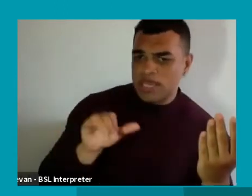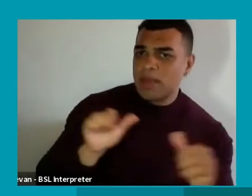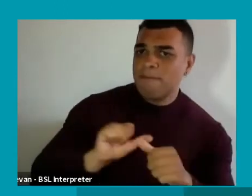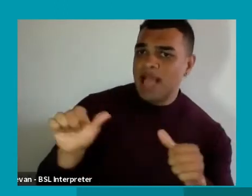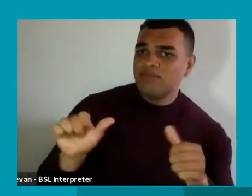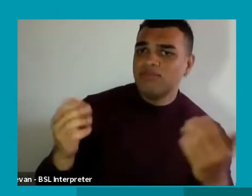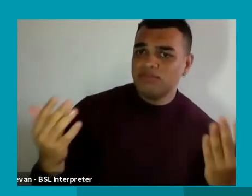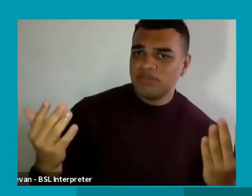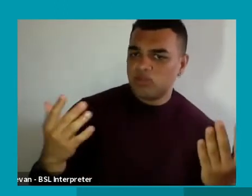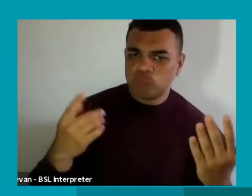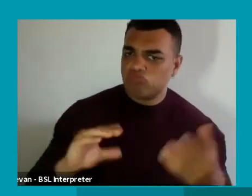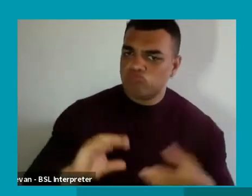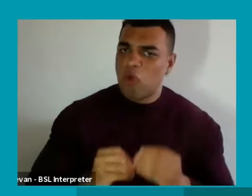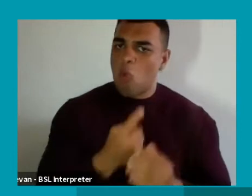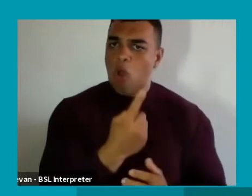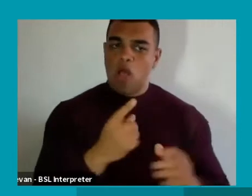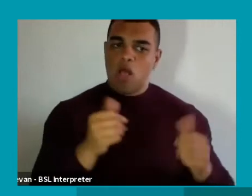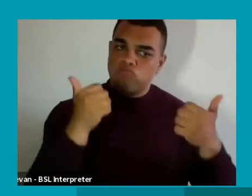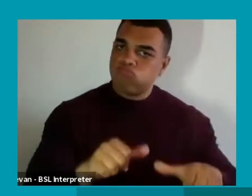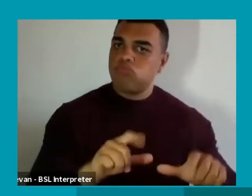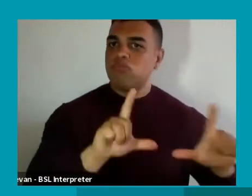sort of jobs that you're applying for. Toby next slide please.